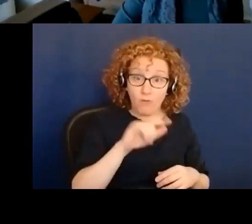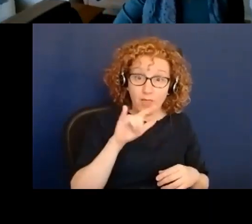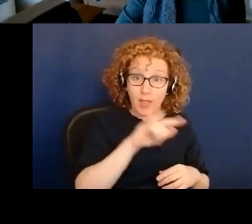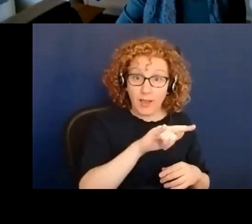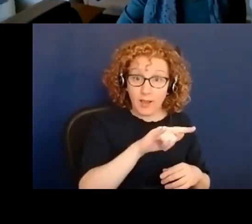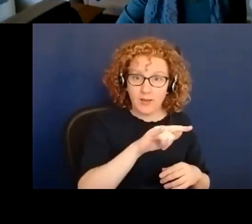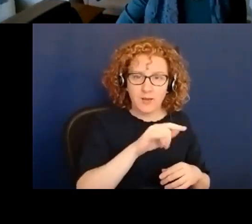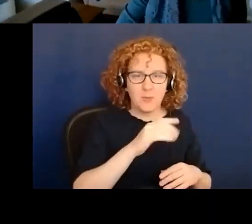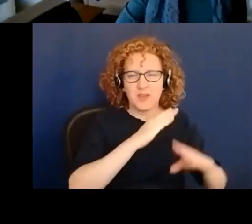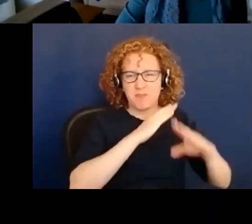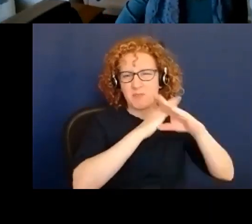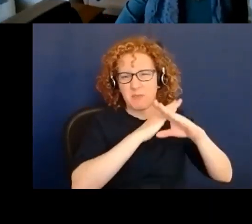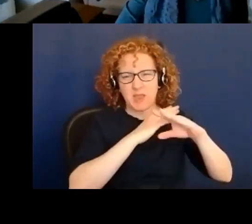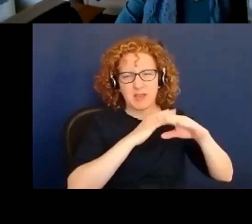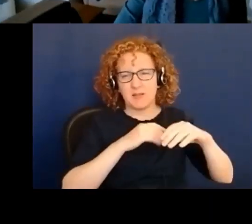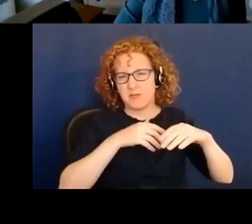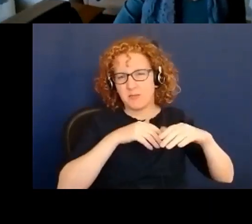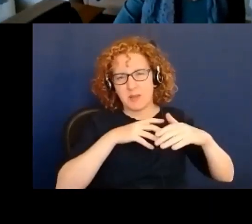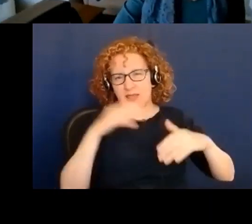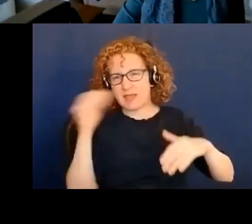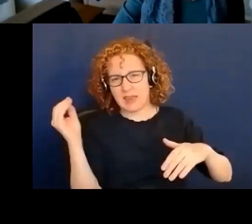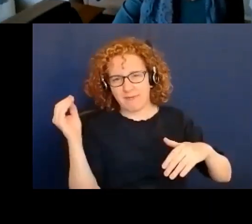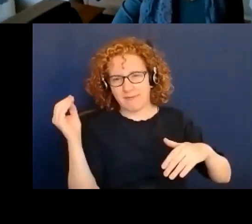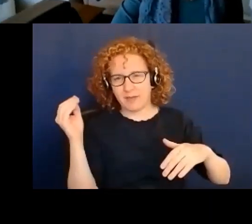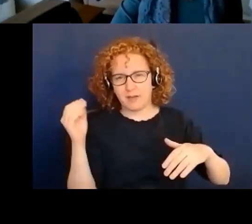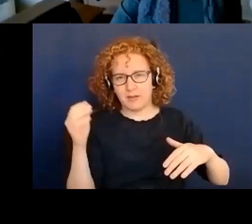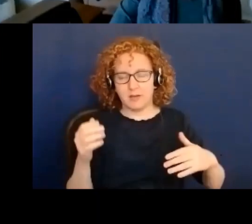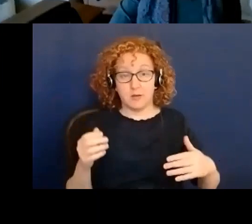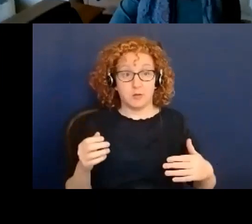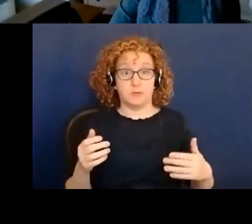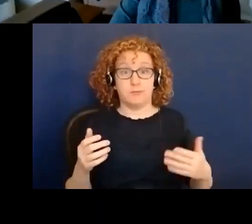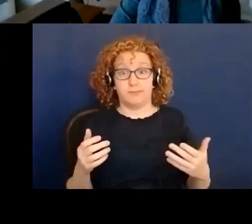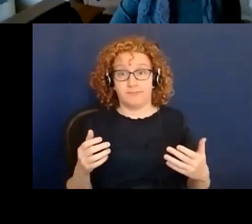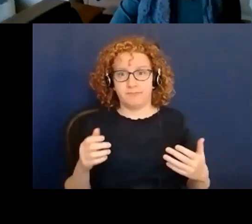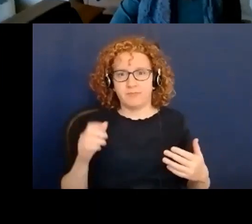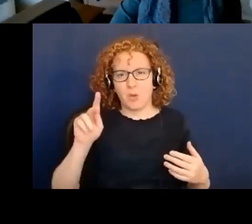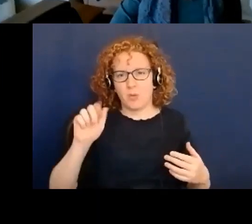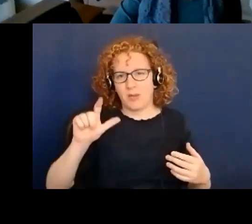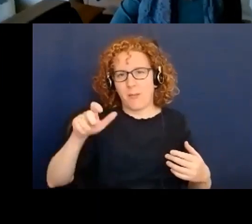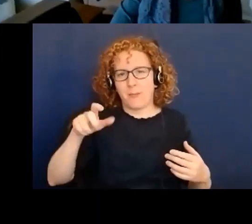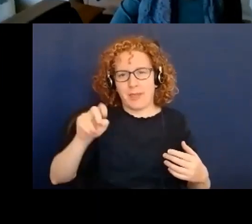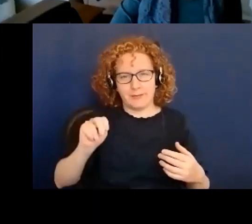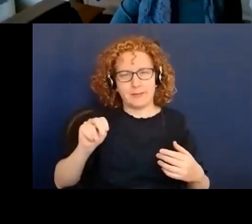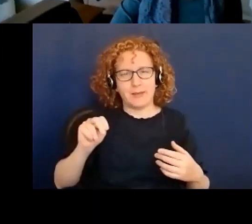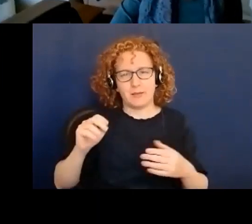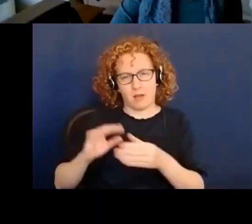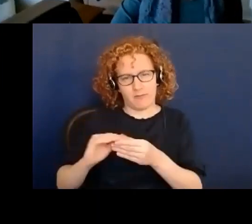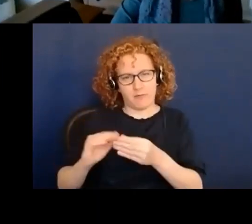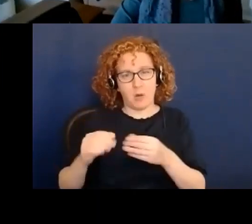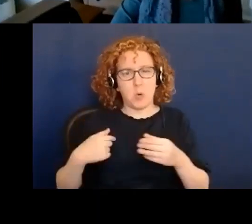excellent um and i i don't have any uh tick issue at all with the idea that